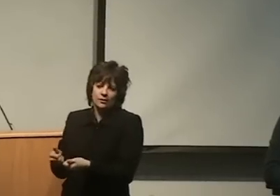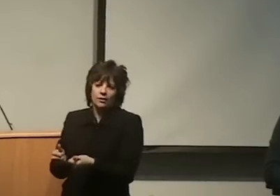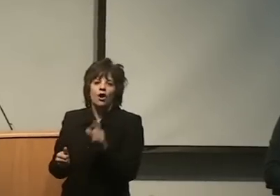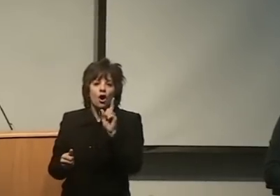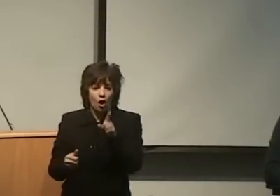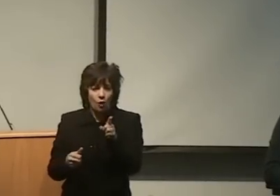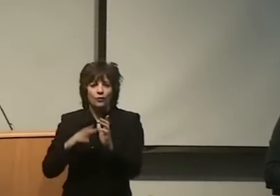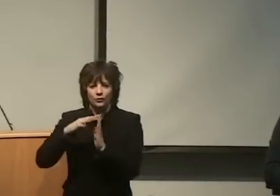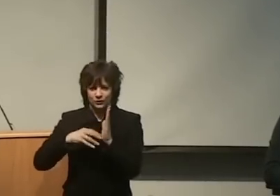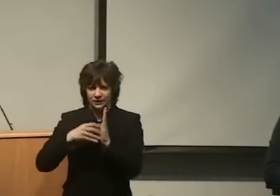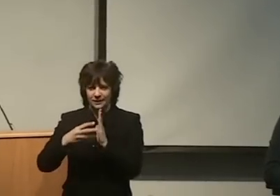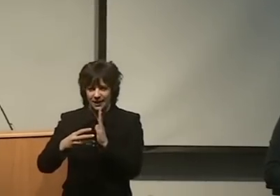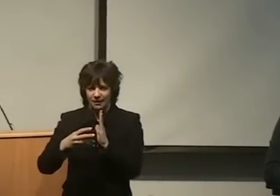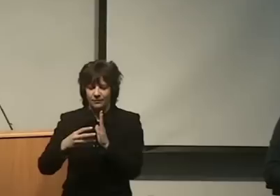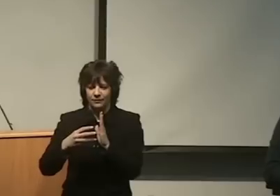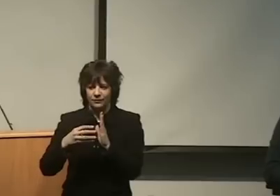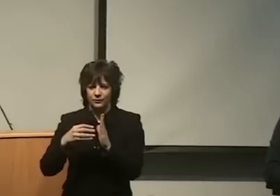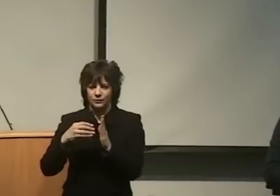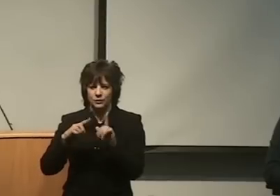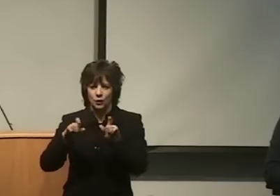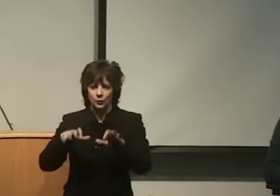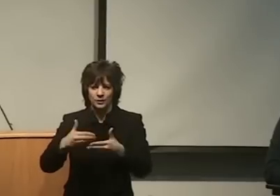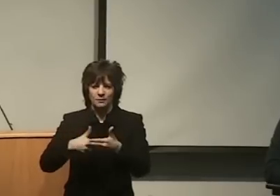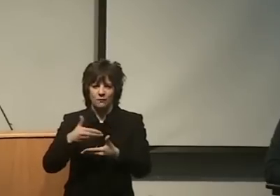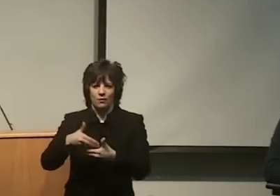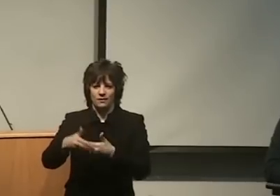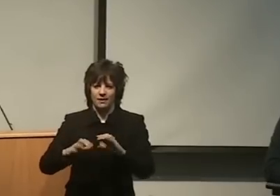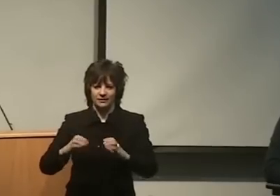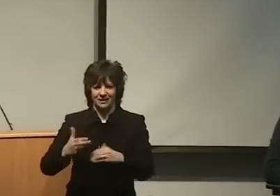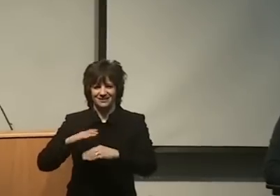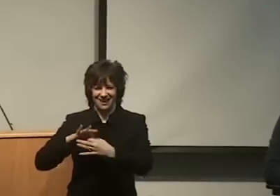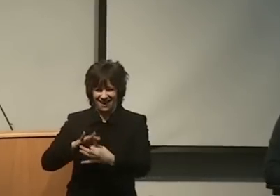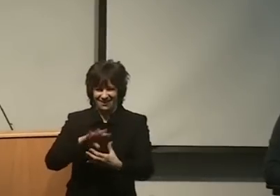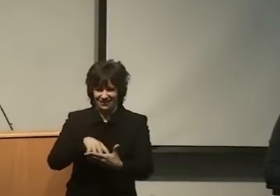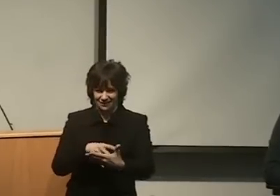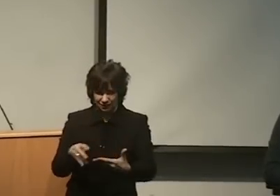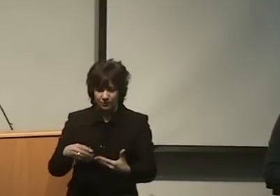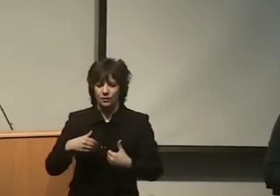There's a syllabus quiz before the next class, right? So now I have points attached to it, there's a syllabus quiz,